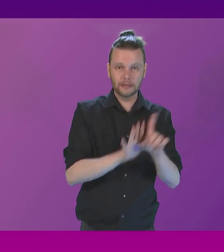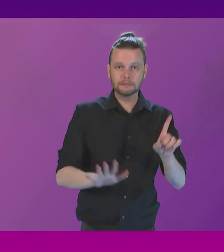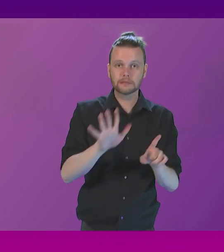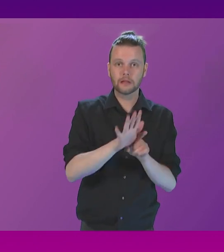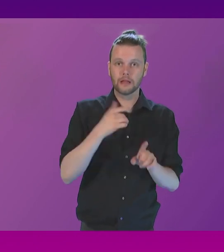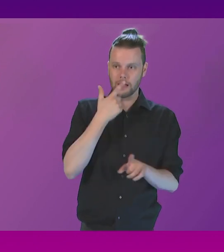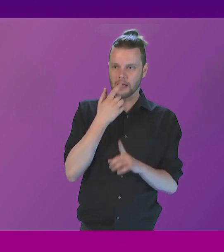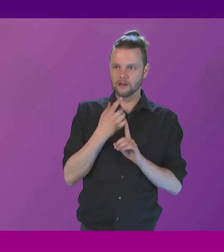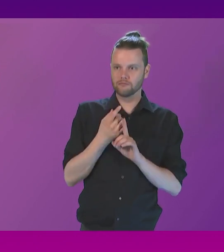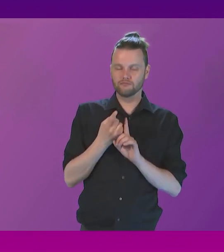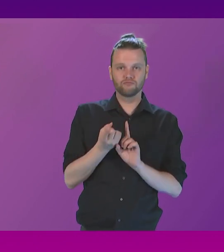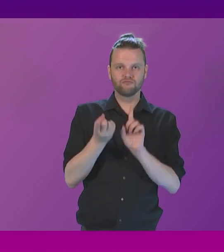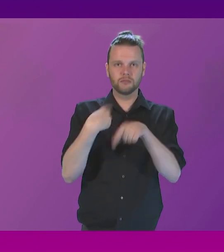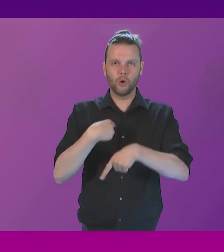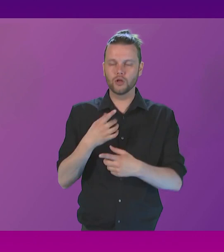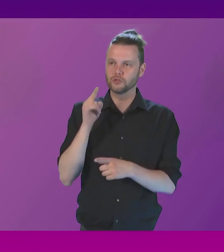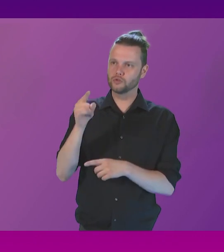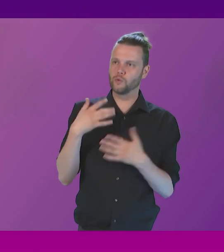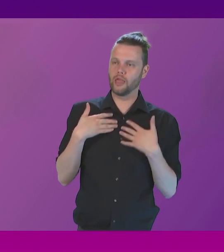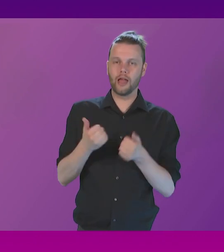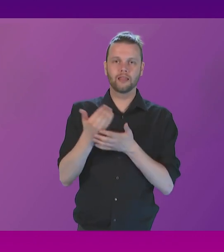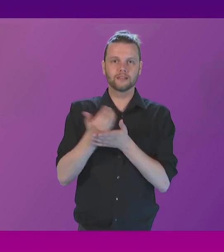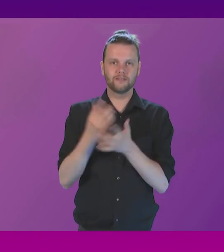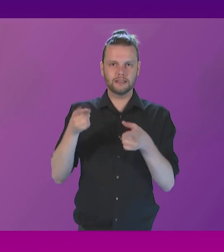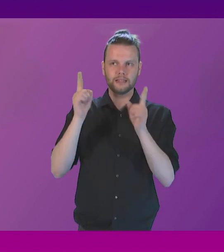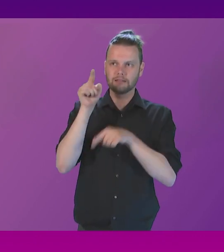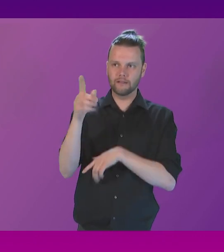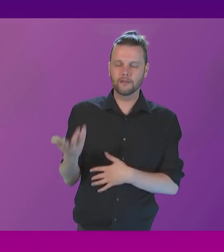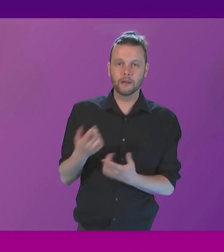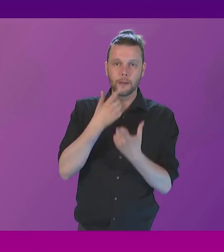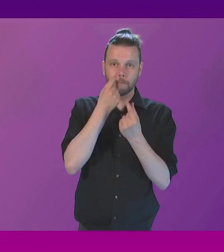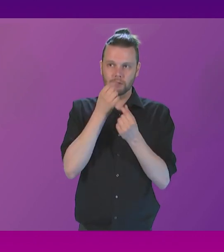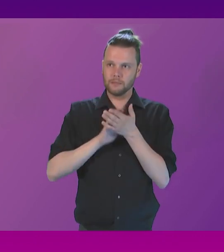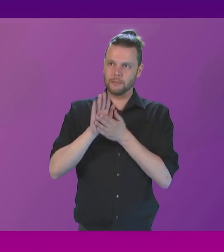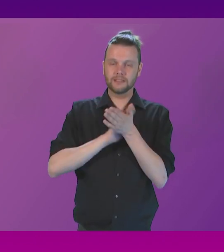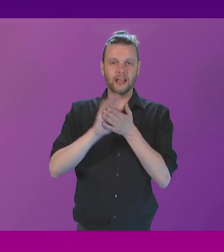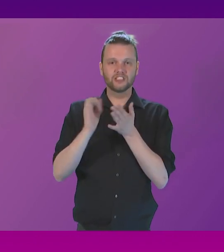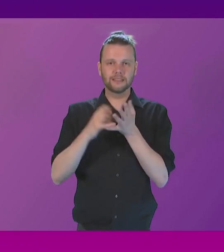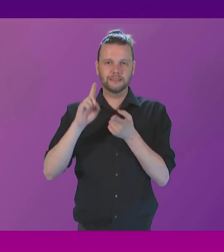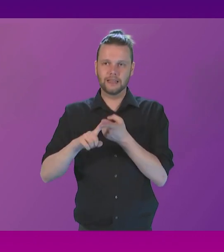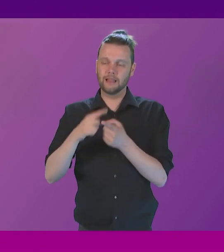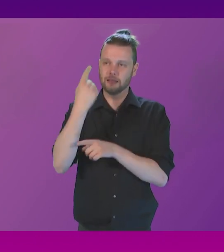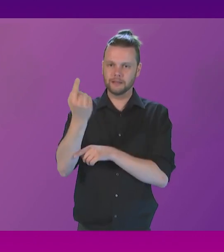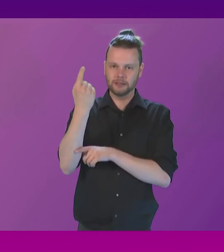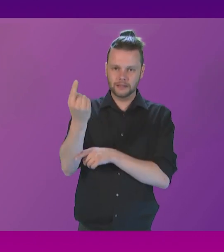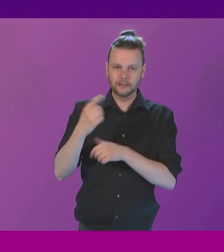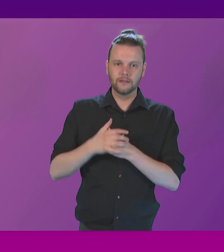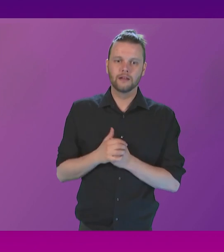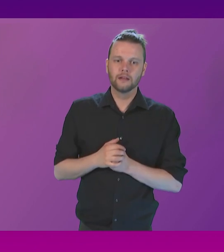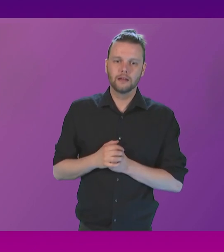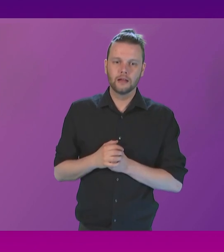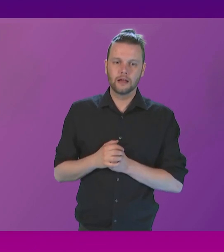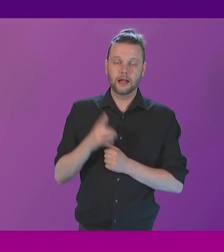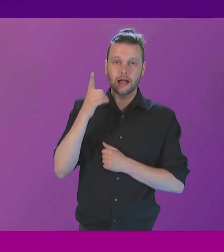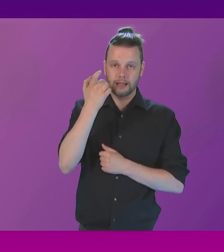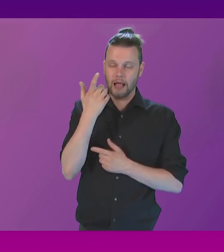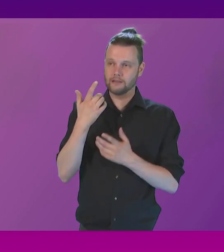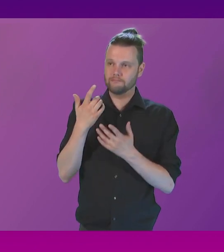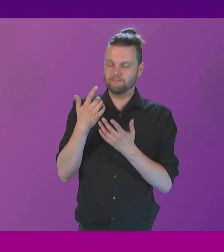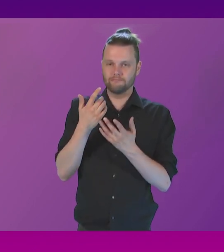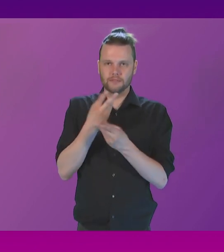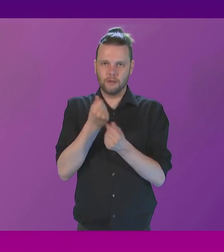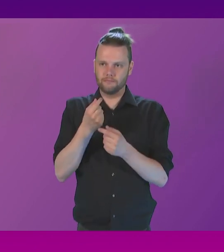could respond to the Health and Safety Executive, that might allow it to come to a prompt decision.